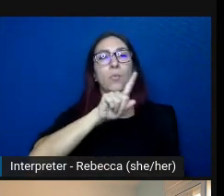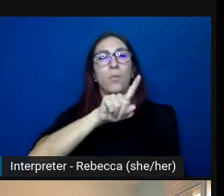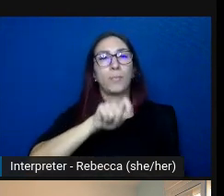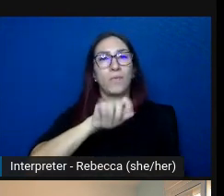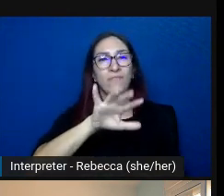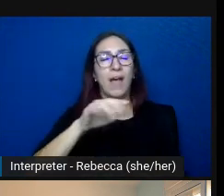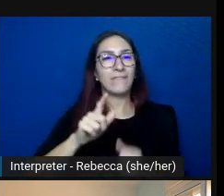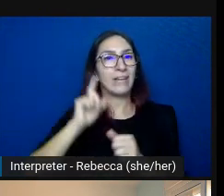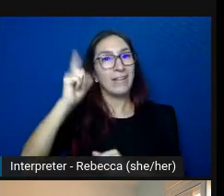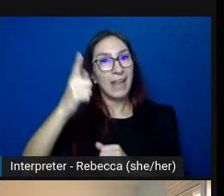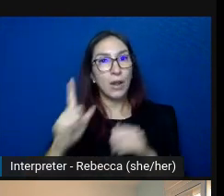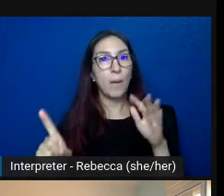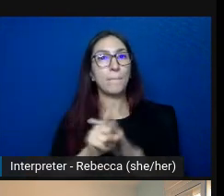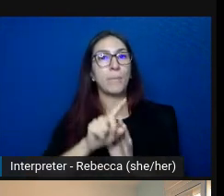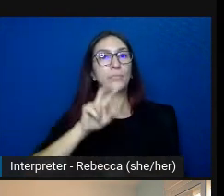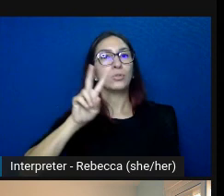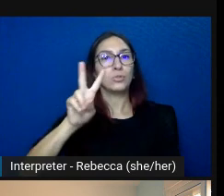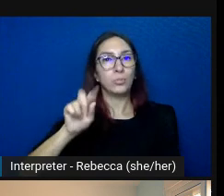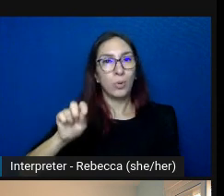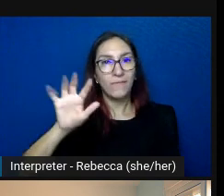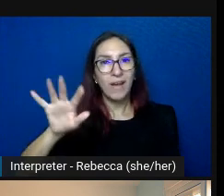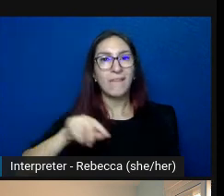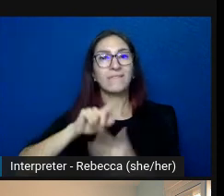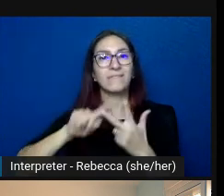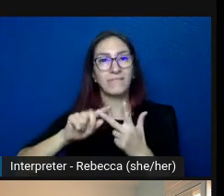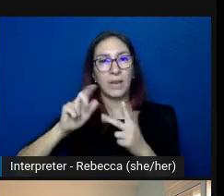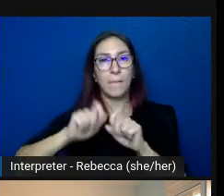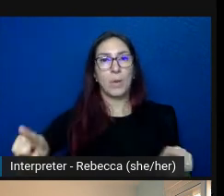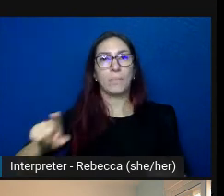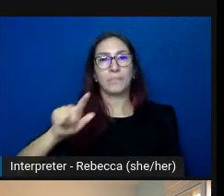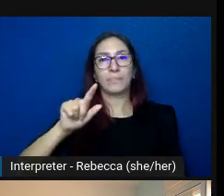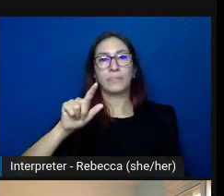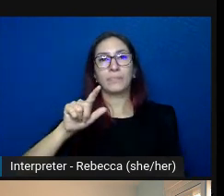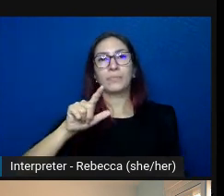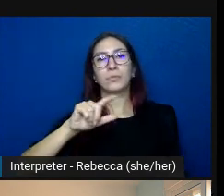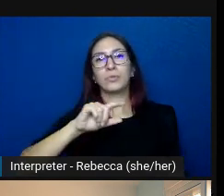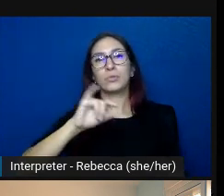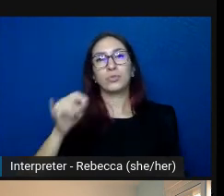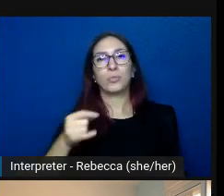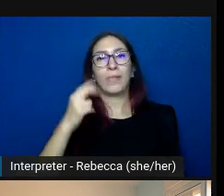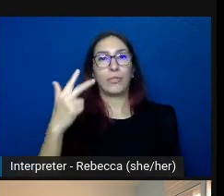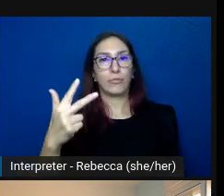and those two releases came with Beez 2 and Beez 3.